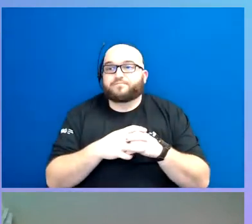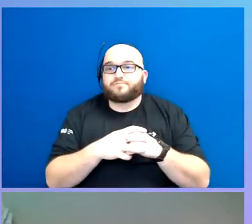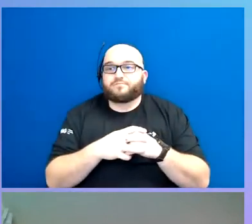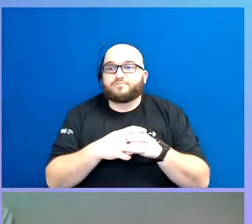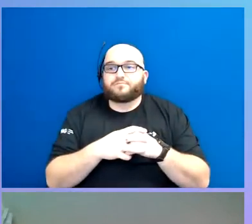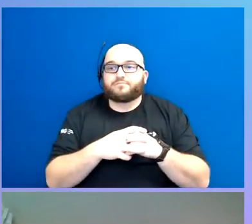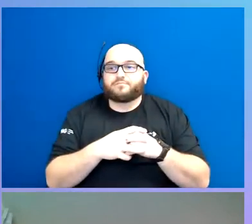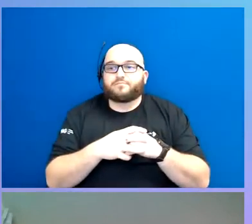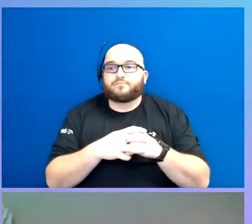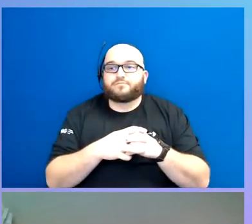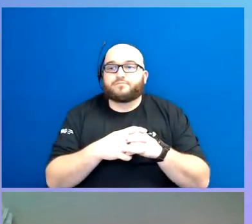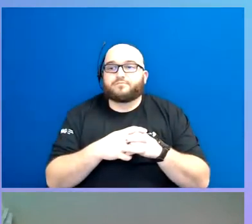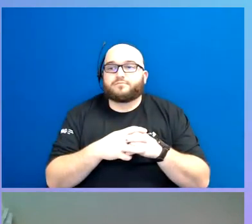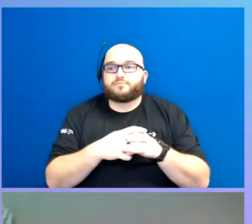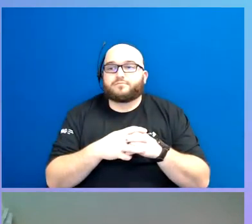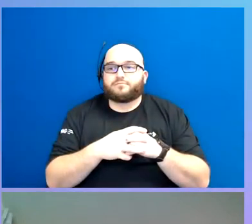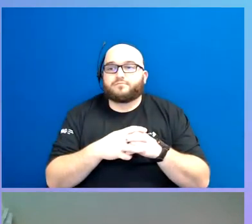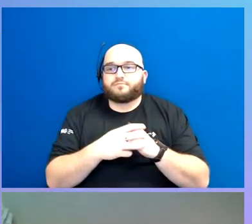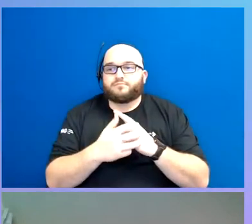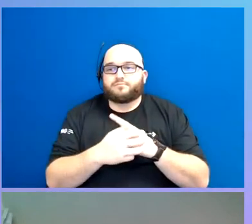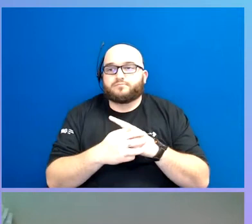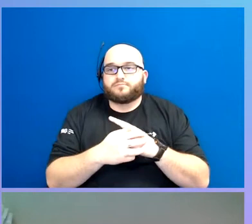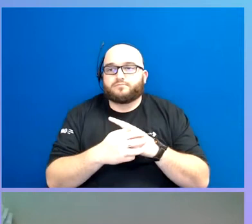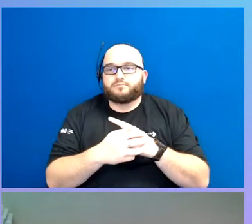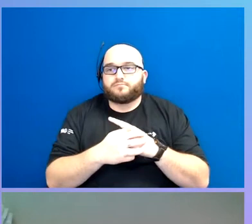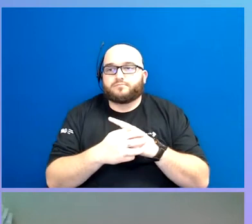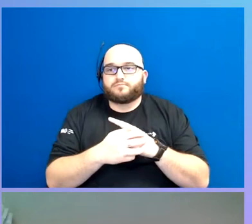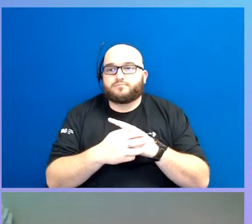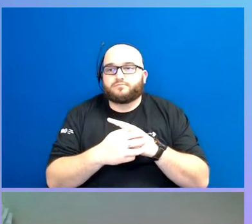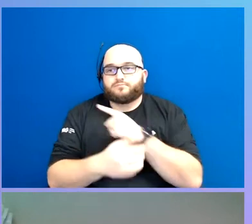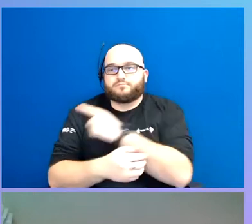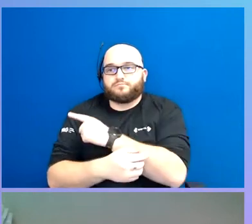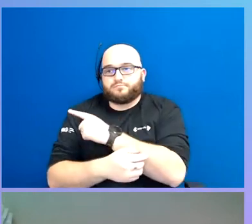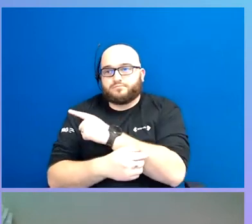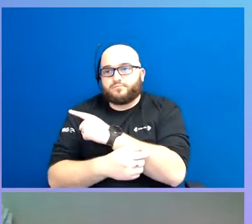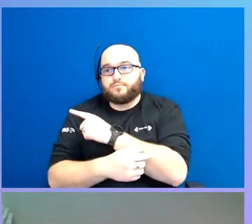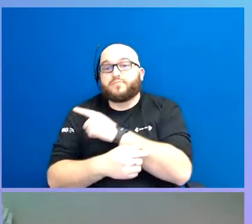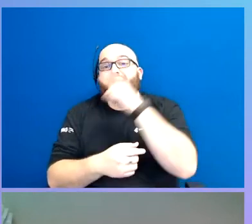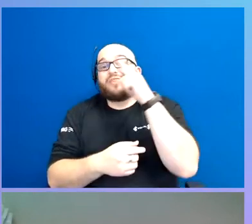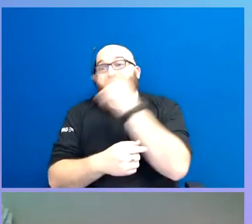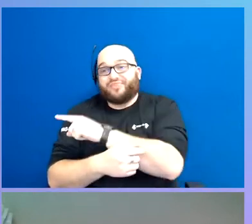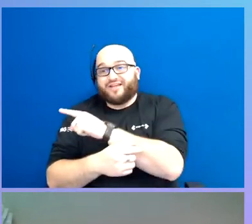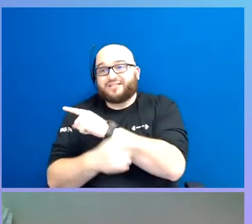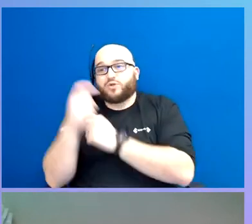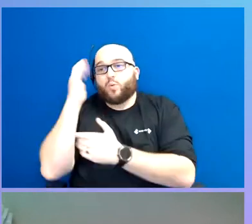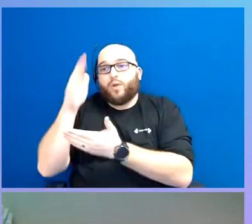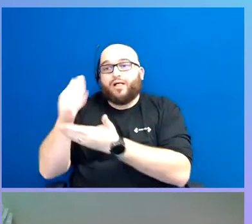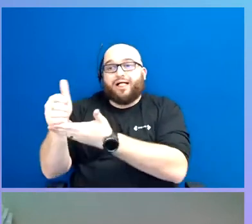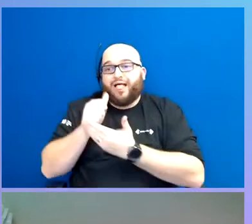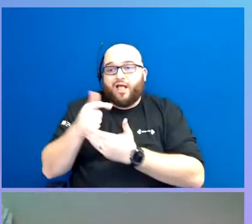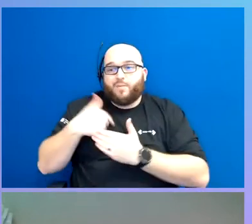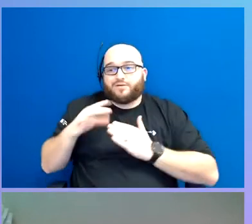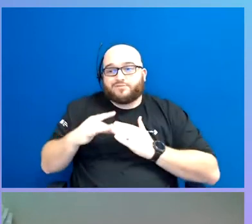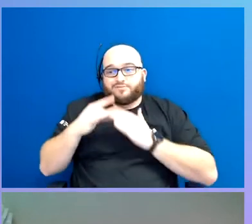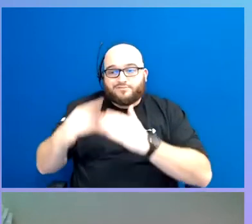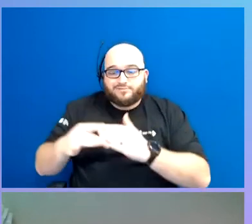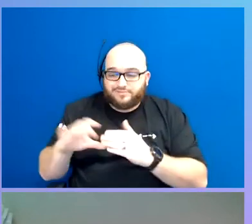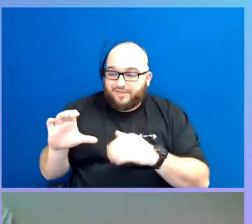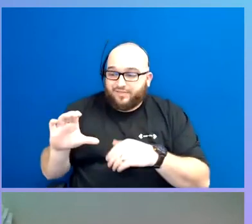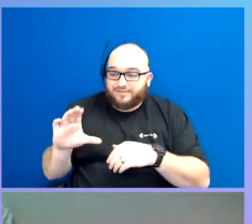CBT, uh, in a fashion that is more focused and, and that is